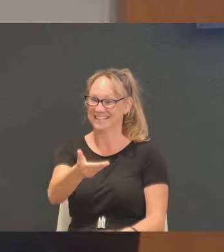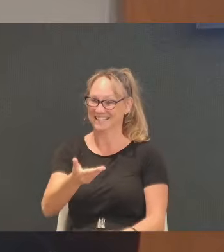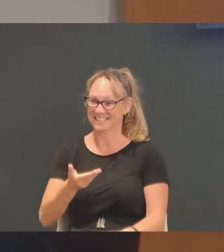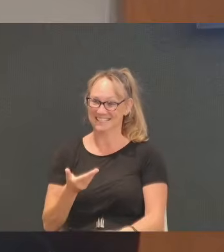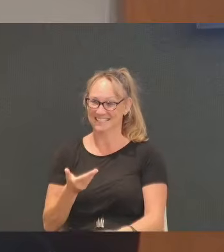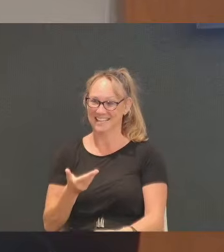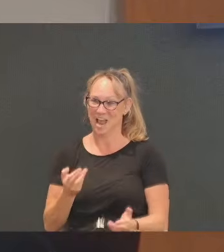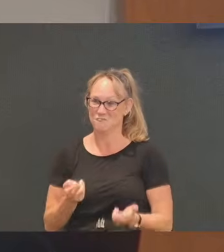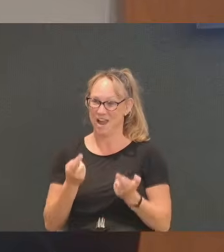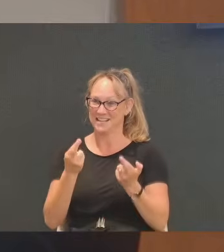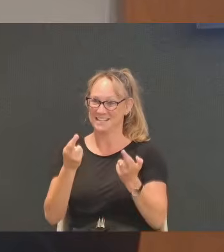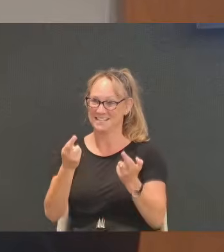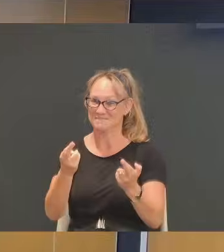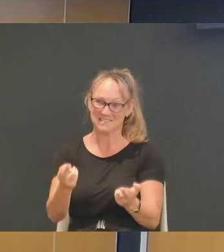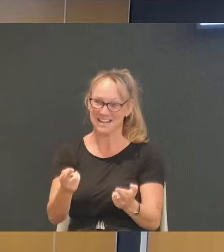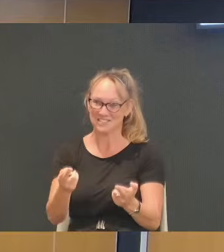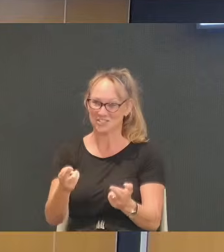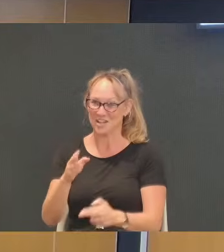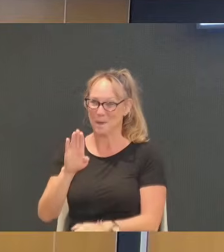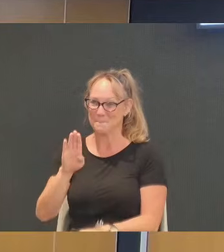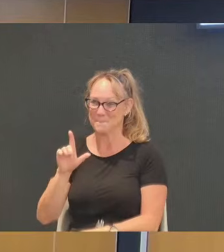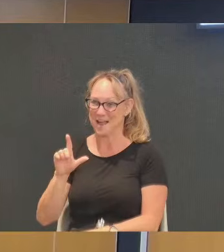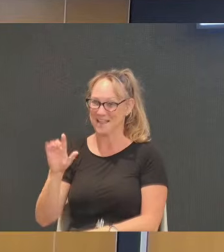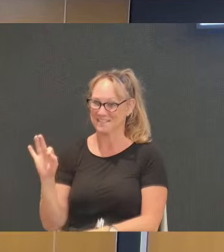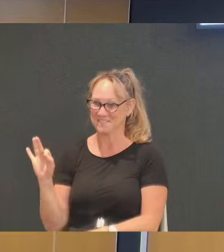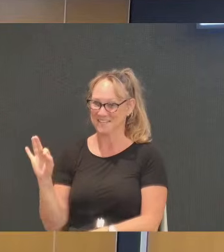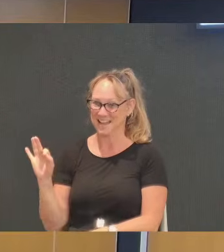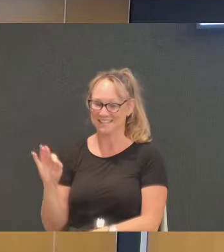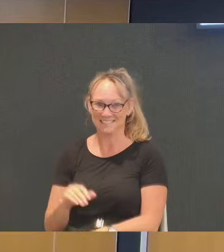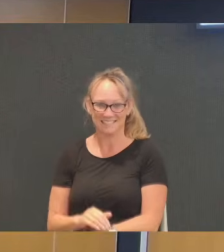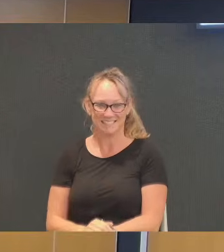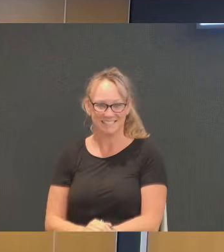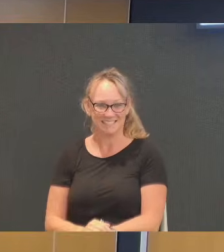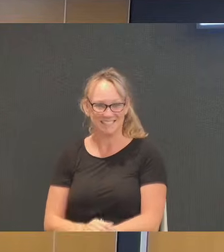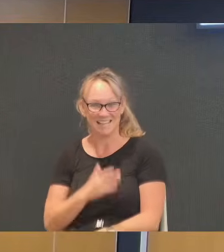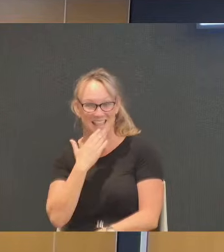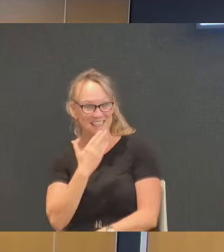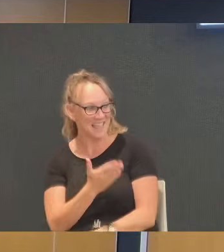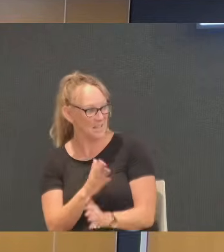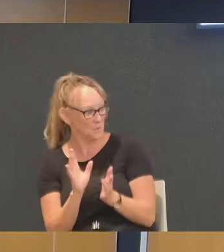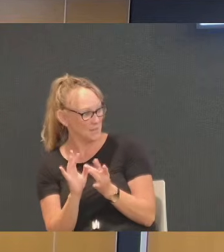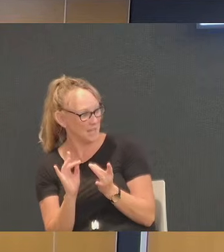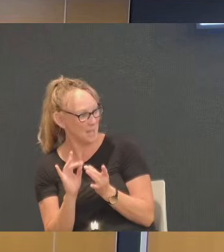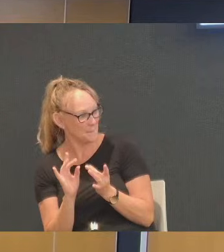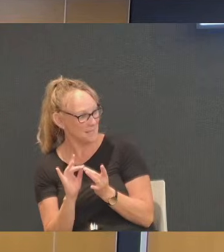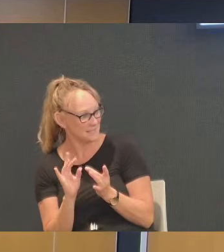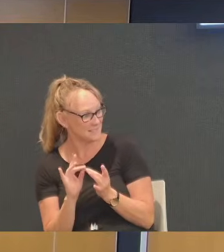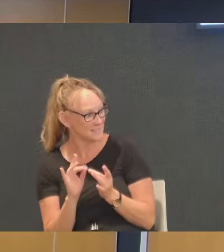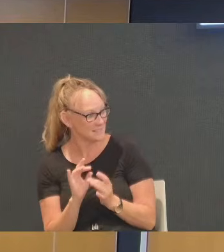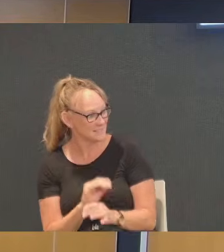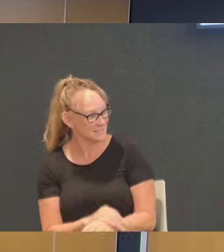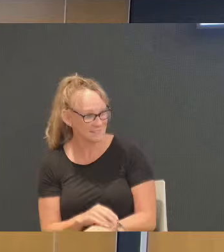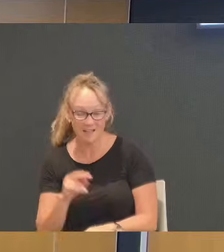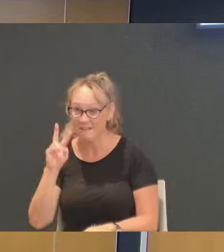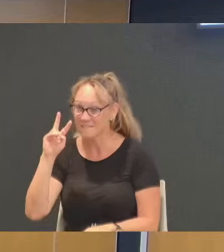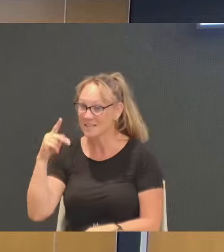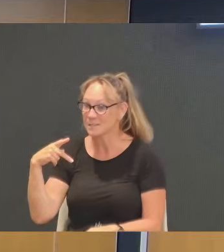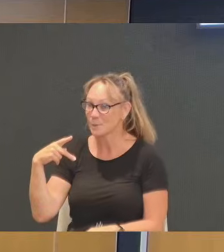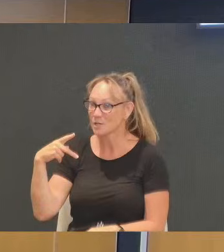the approval of BIE 9. Thank you so much. I'll open up for comments. Uh, Vice President Ree,